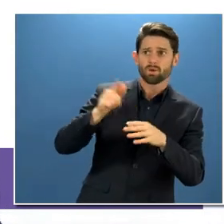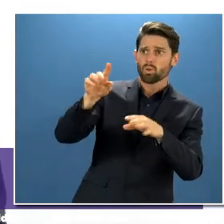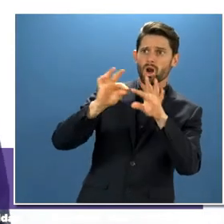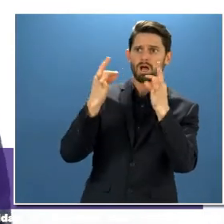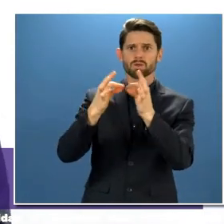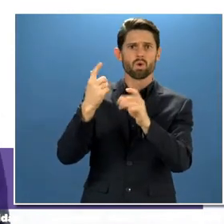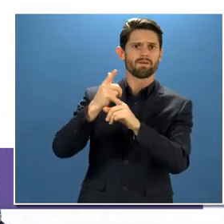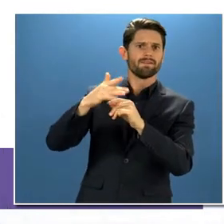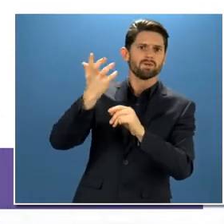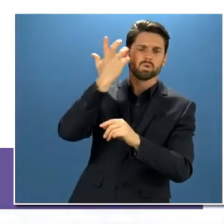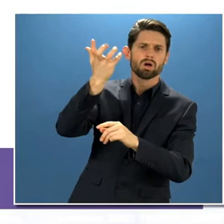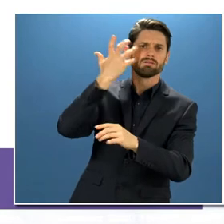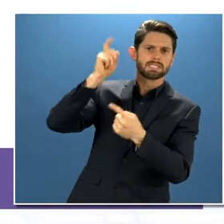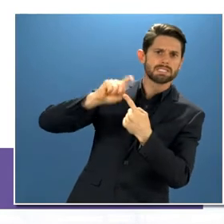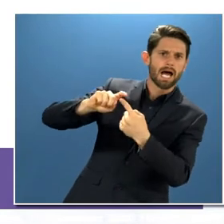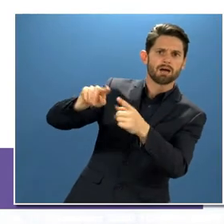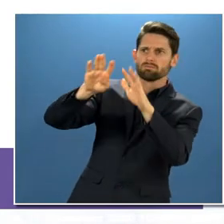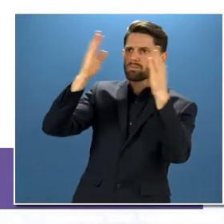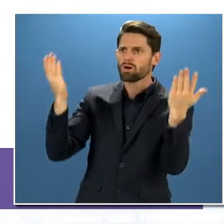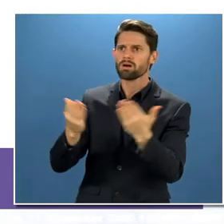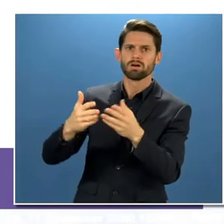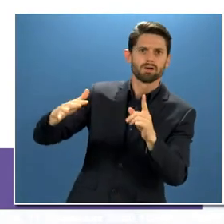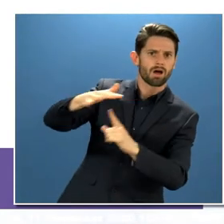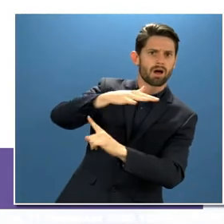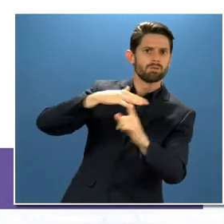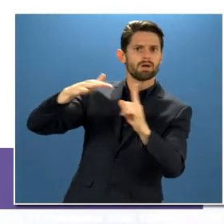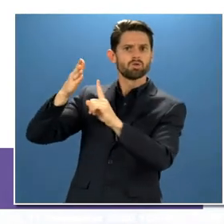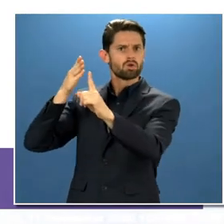they talk about the importance of human rights, we want the largest